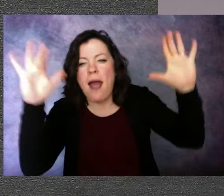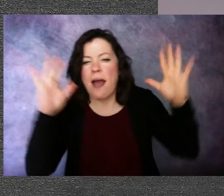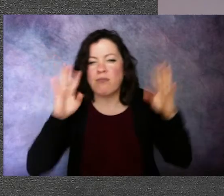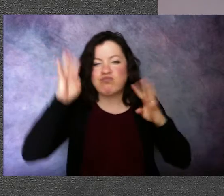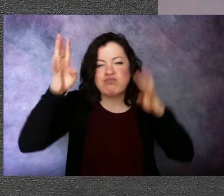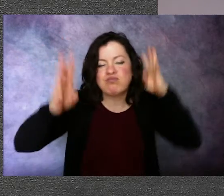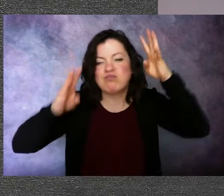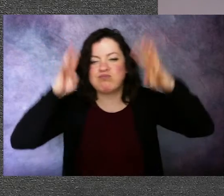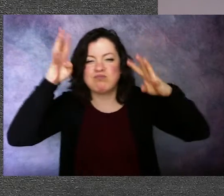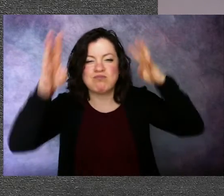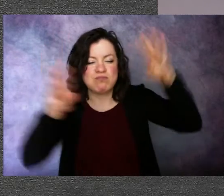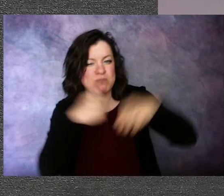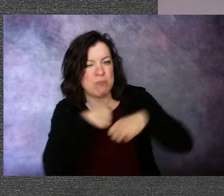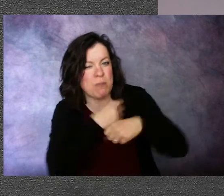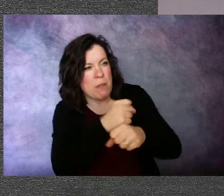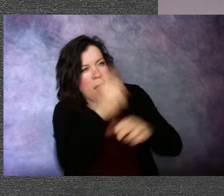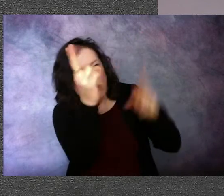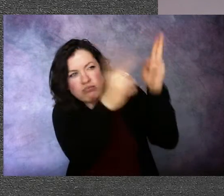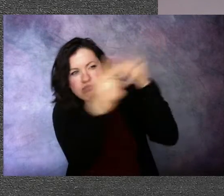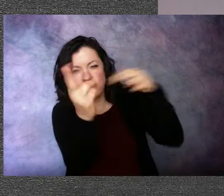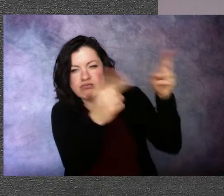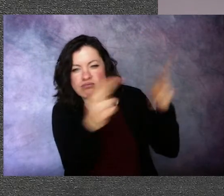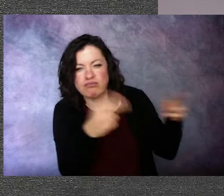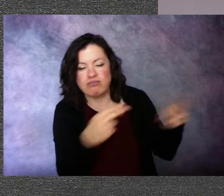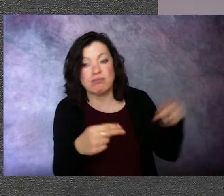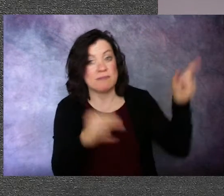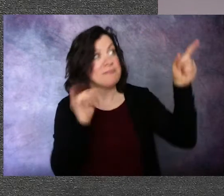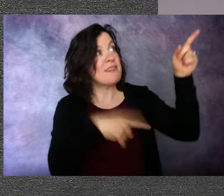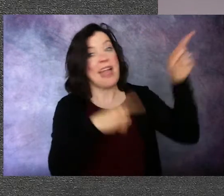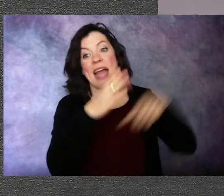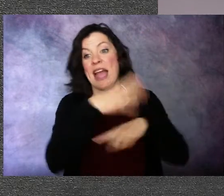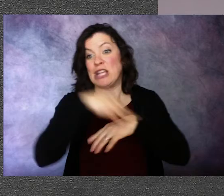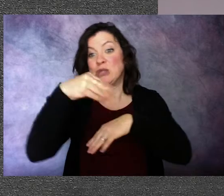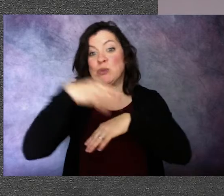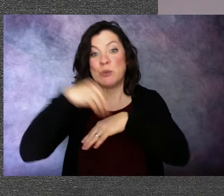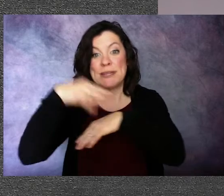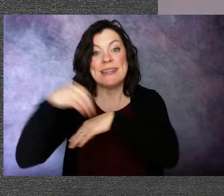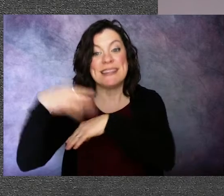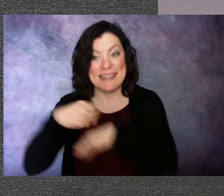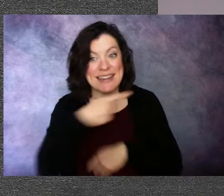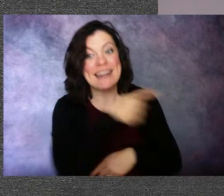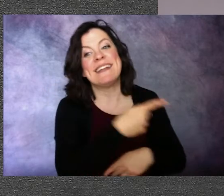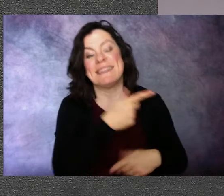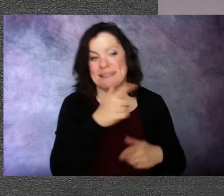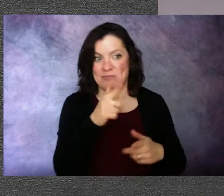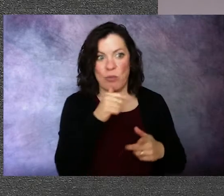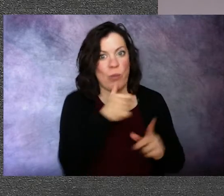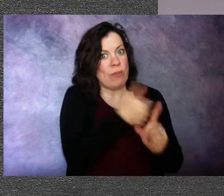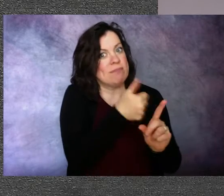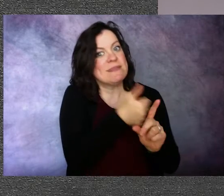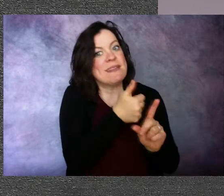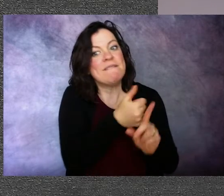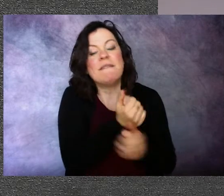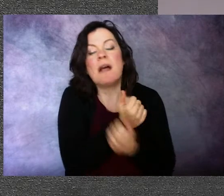This painting here was done by a Swedish artist. He loved dinosaurs and he does a lot of paintings